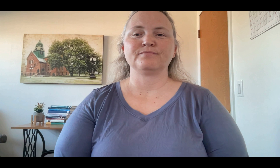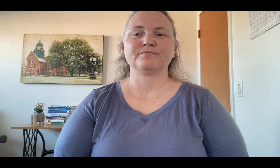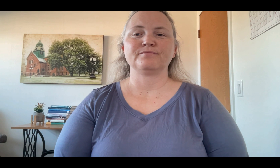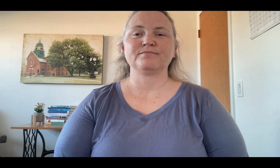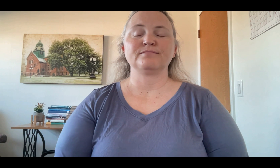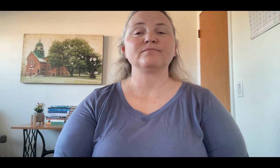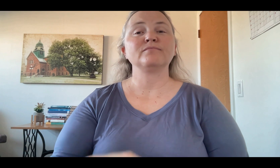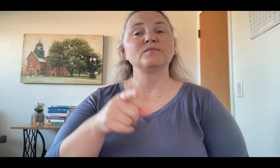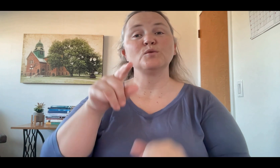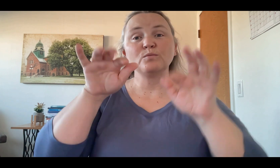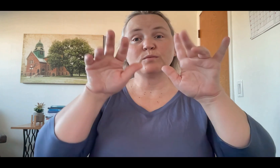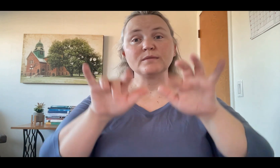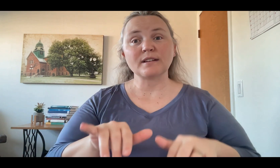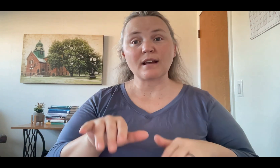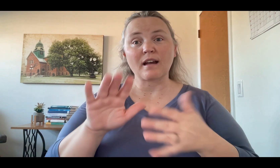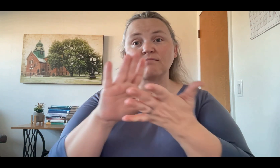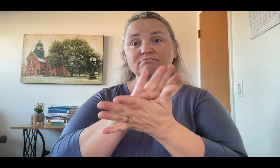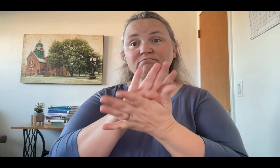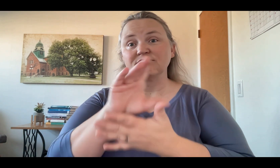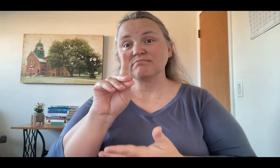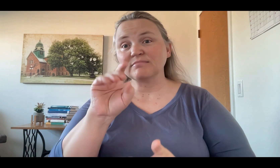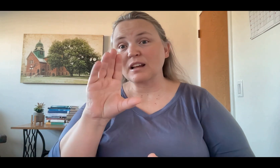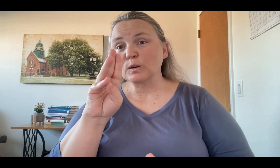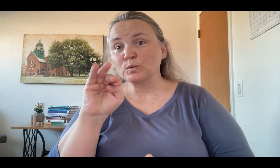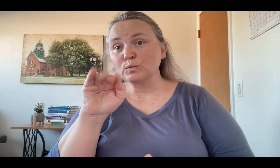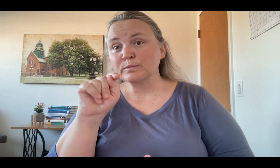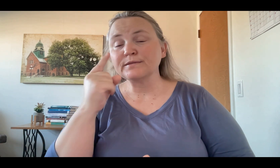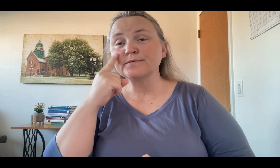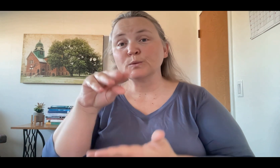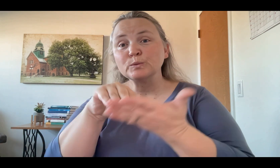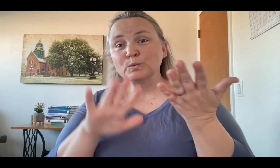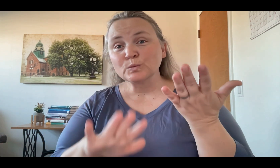I'm sure you make documents for your students when you do, you should